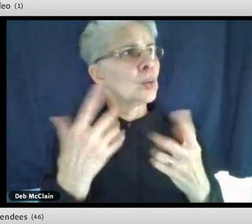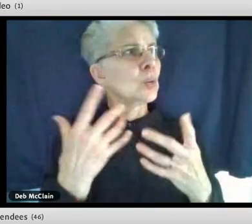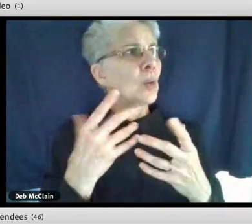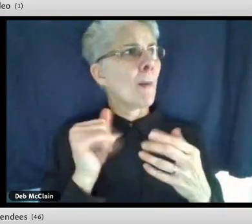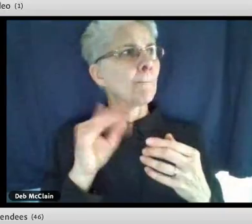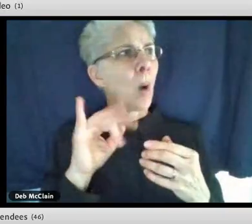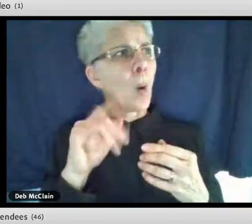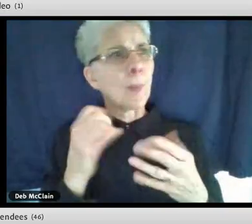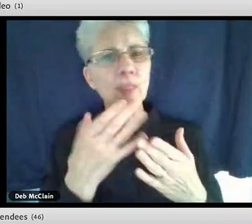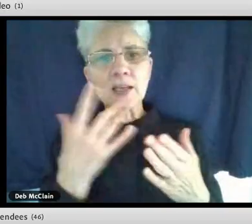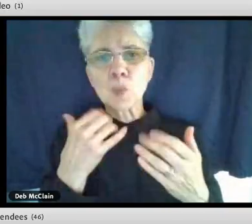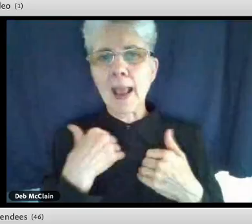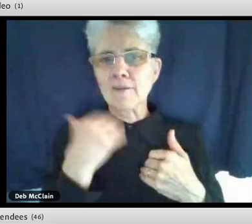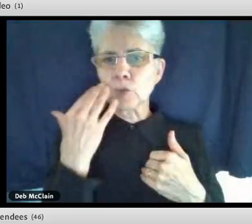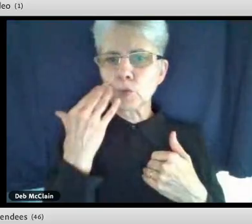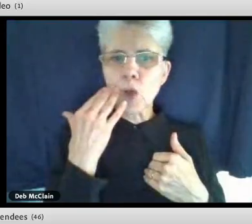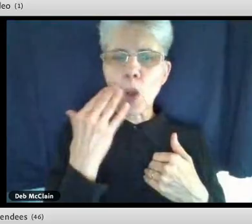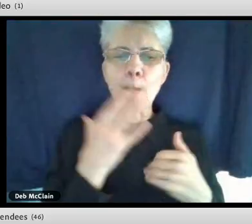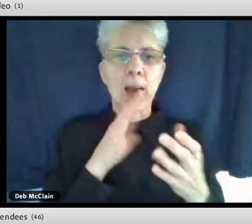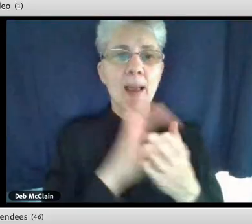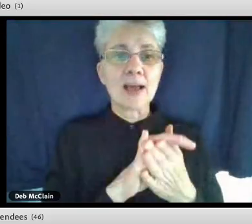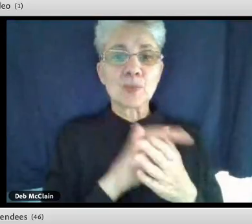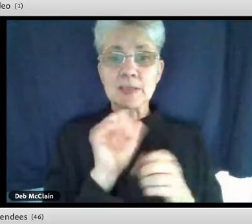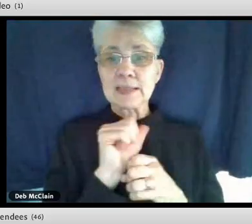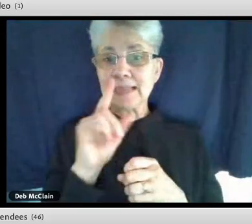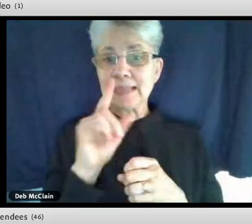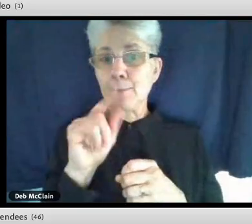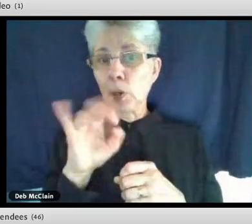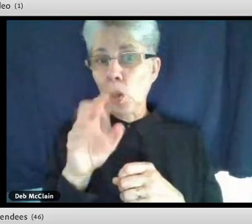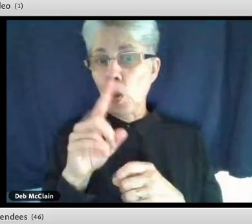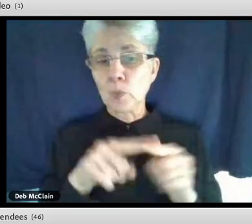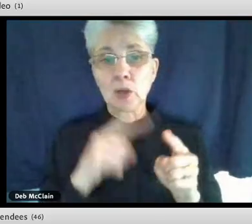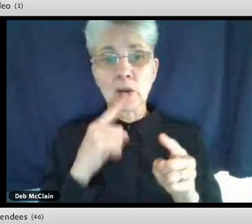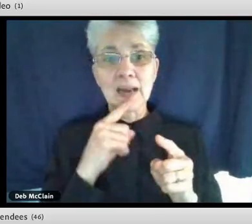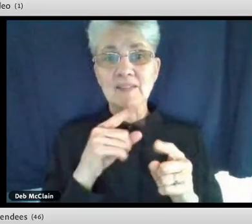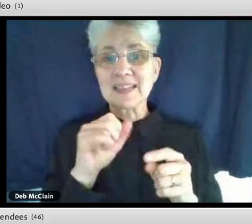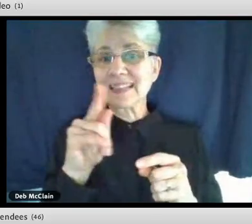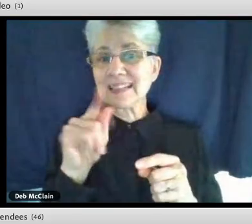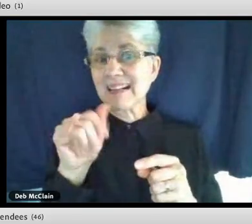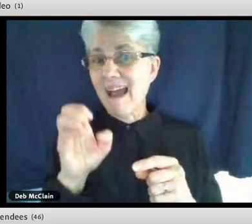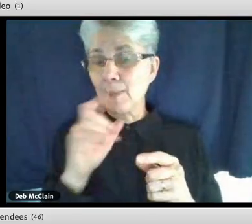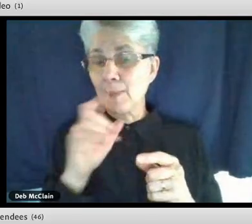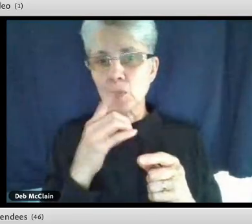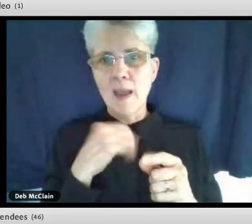and you have all those opportunities now to do things, you know, through technology. "Knitting," fantastic.